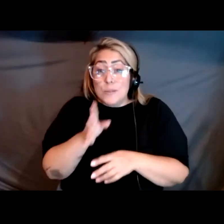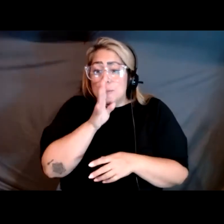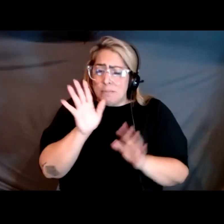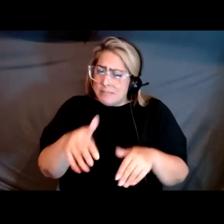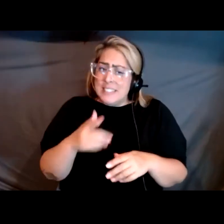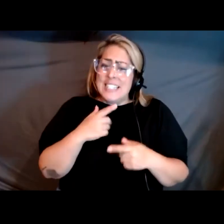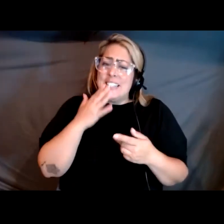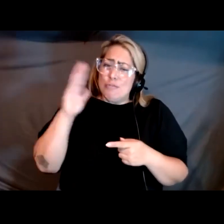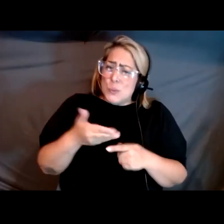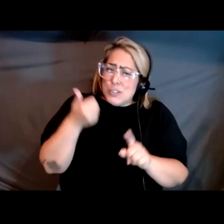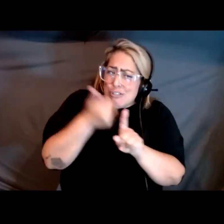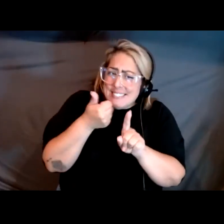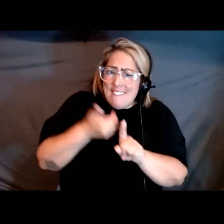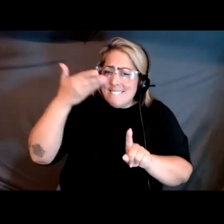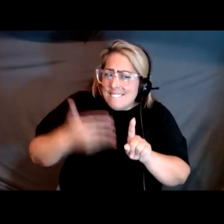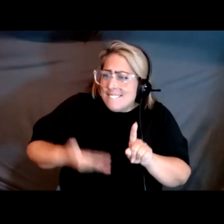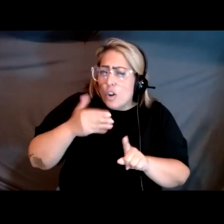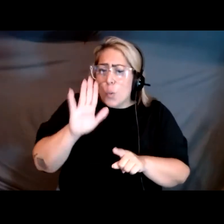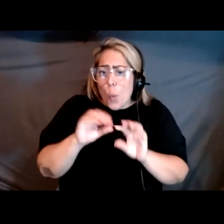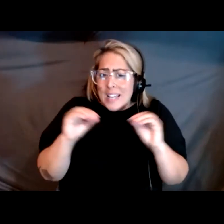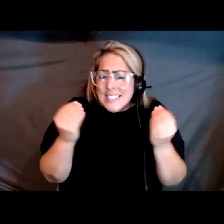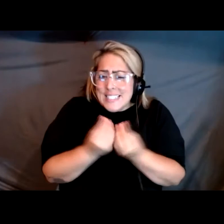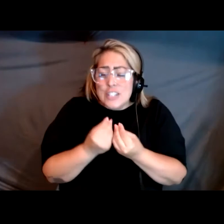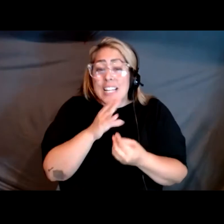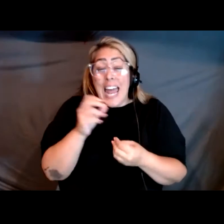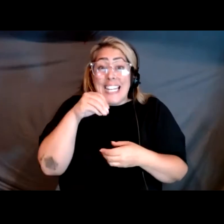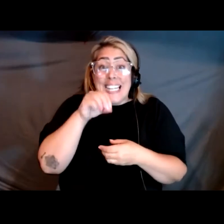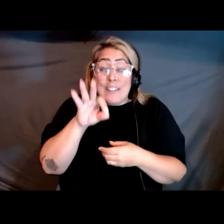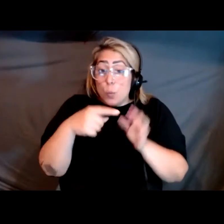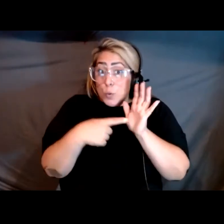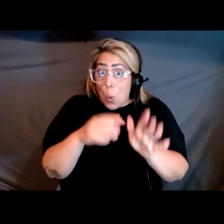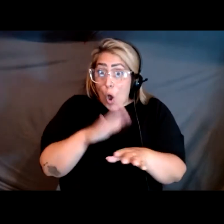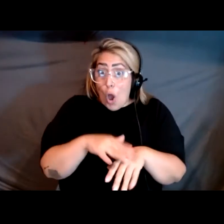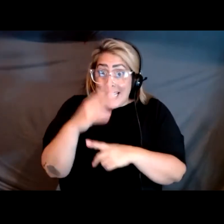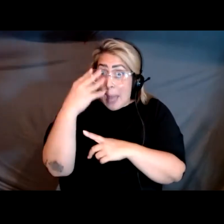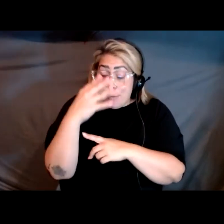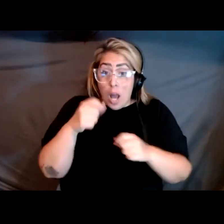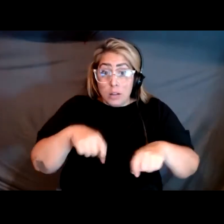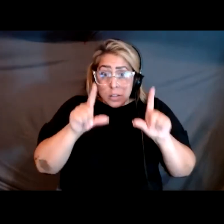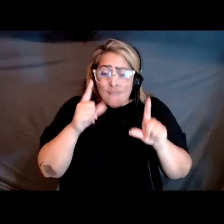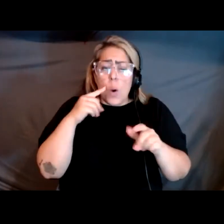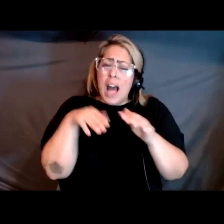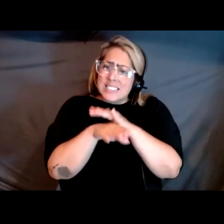and if you are on camera please give a brief visual description for accessibility purposes.